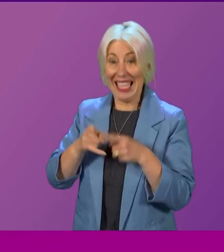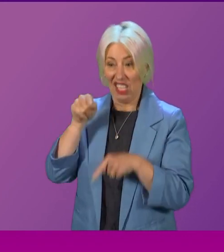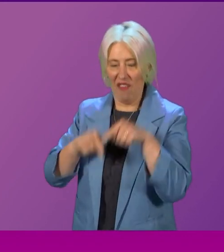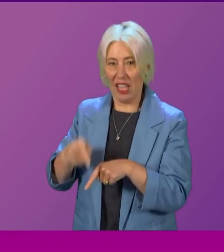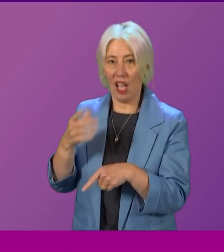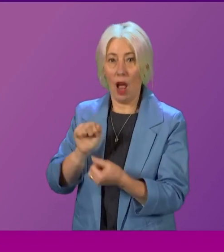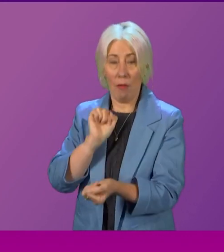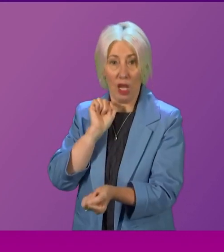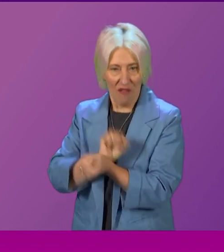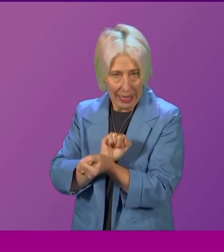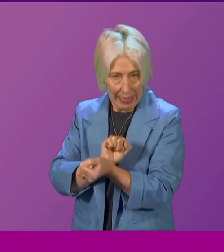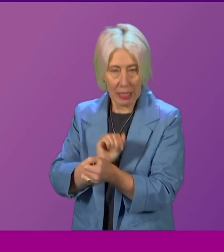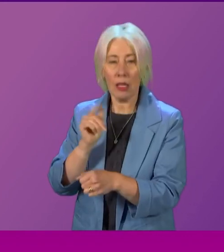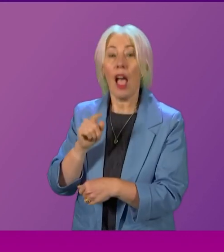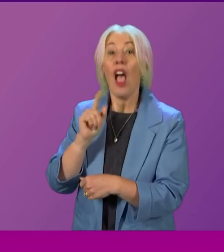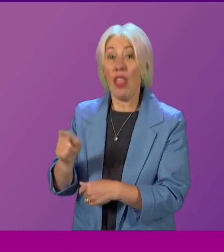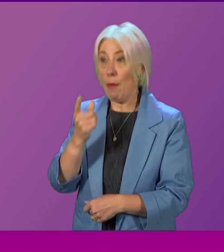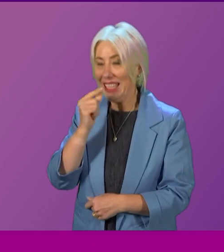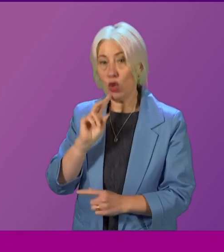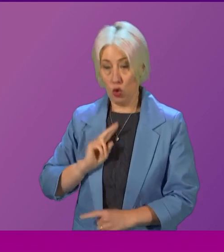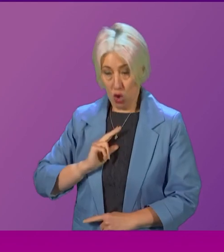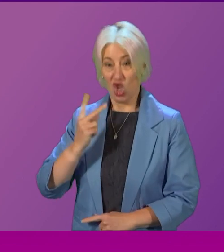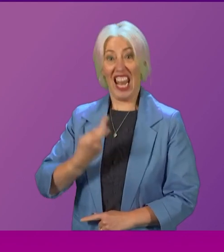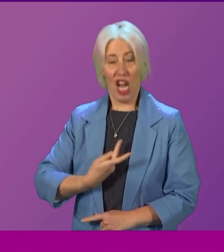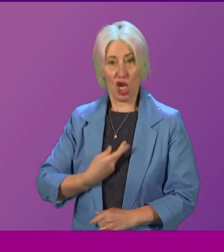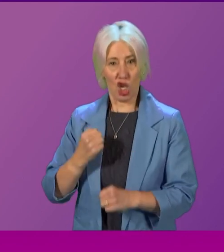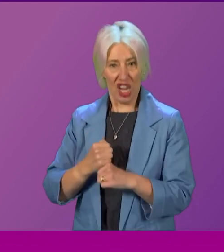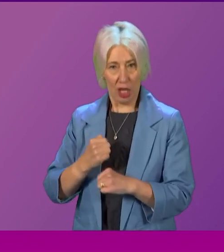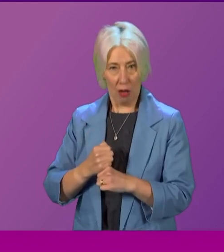to change their gender, given that there is a risk that they will exploit the system in